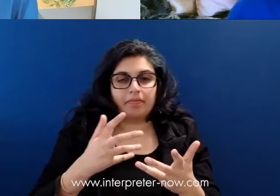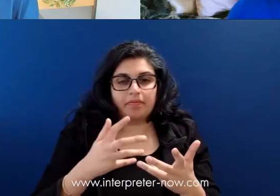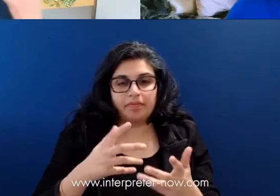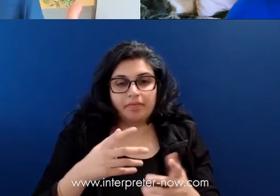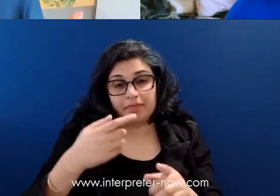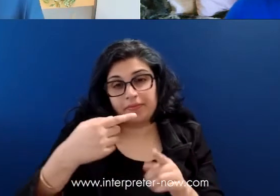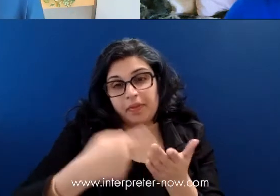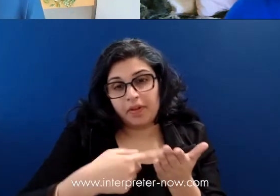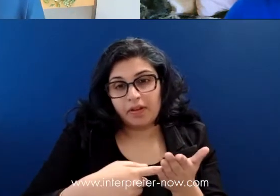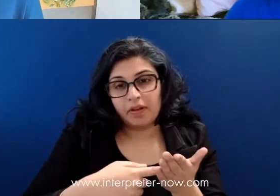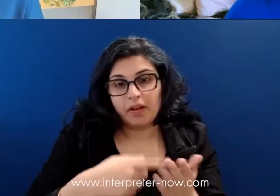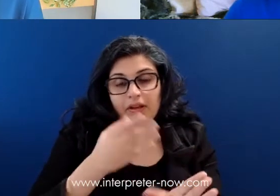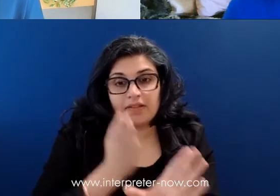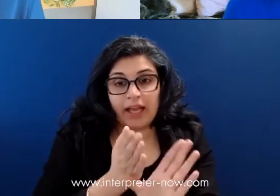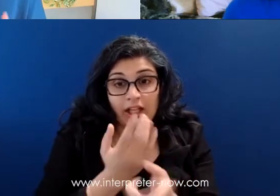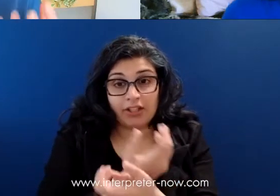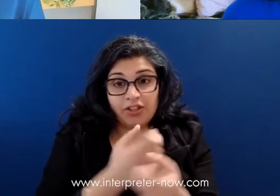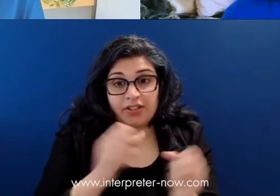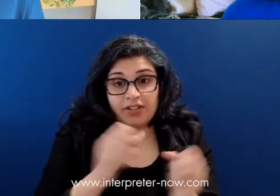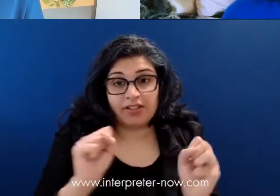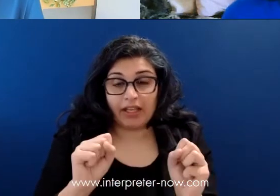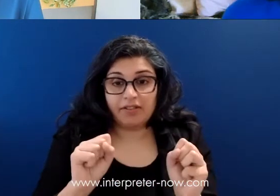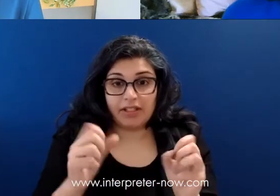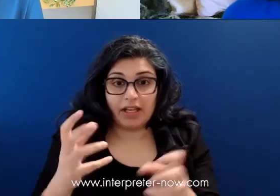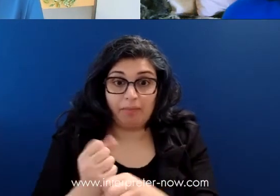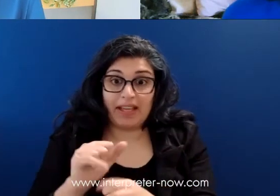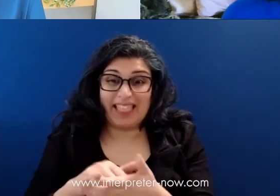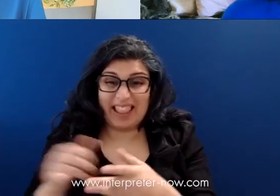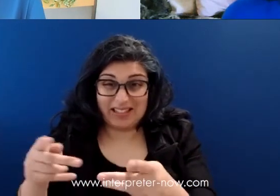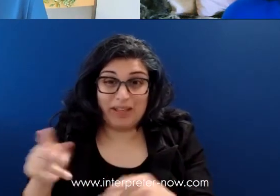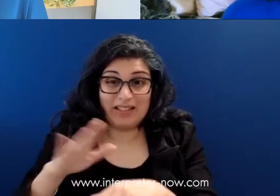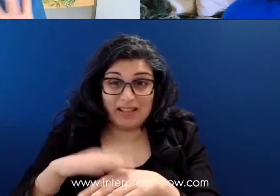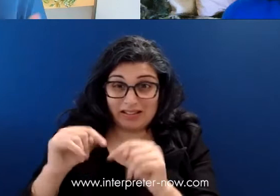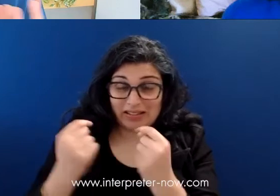safety and creating that space on your team for having those conversations – what should